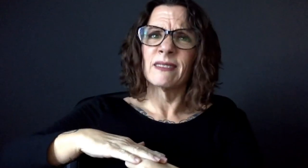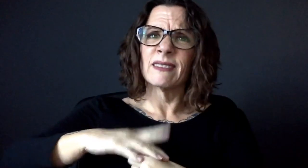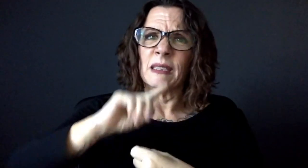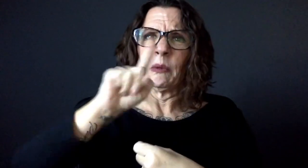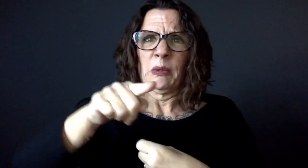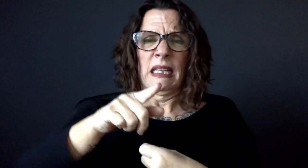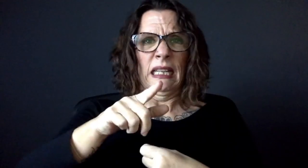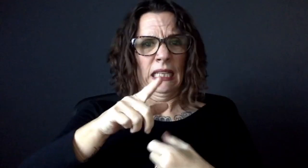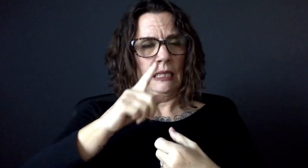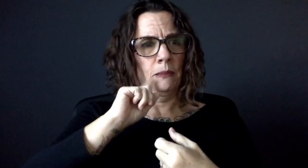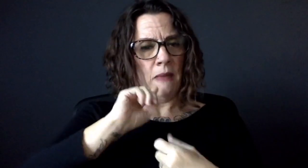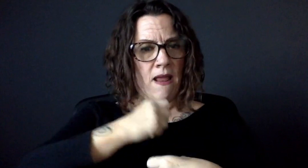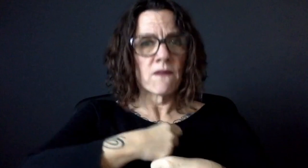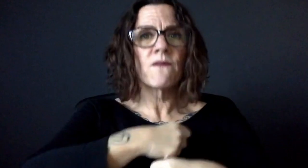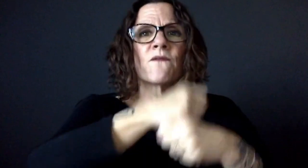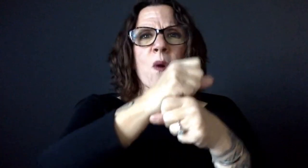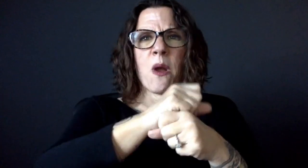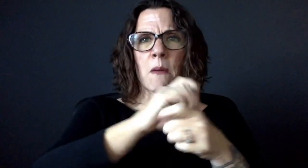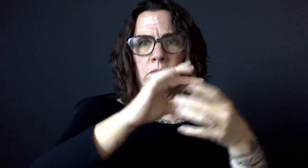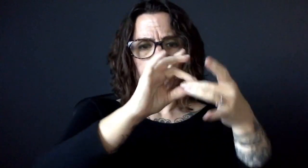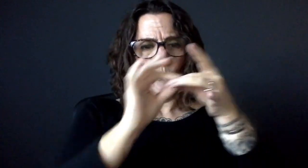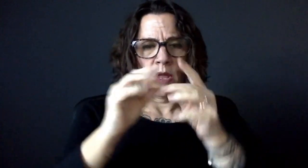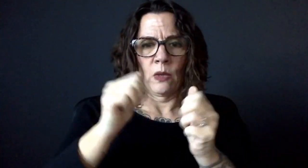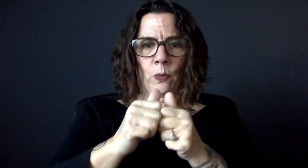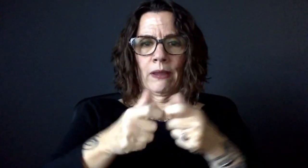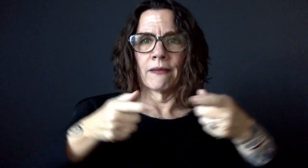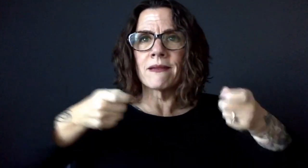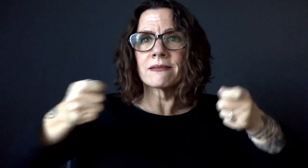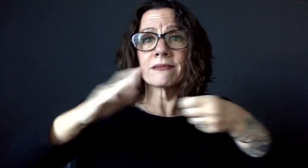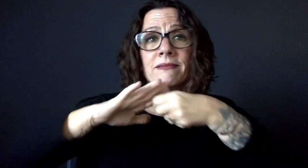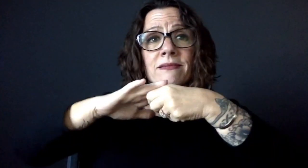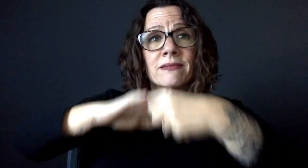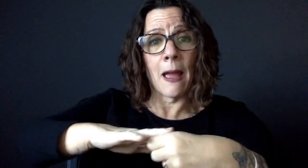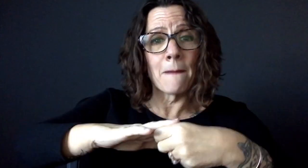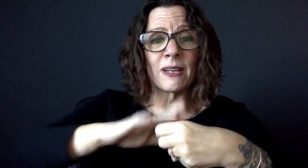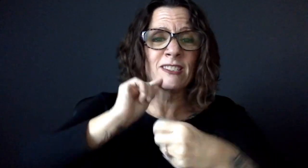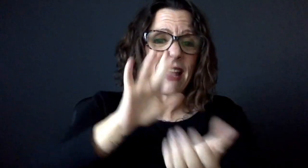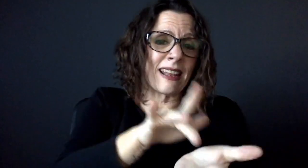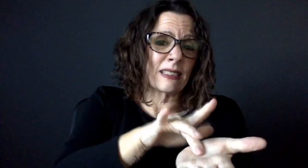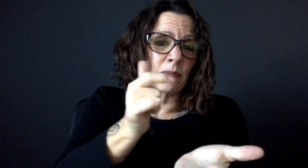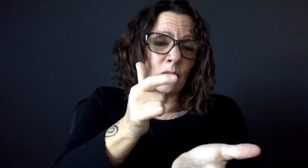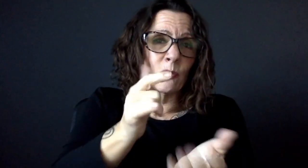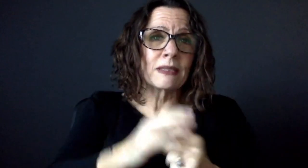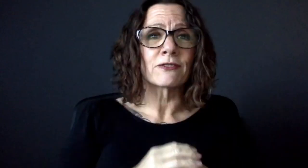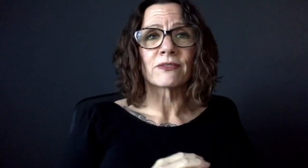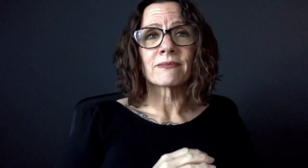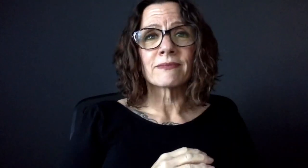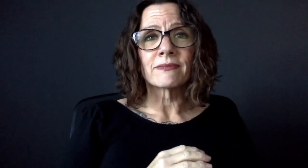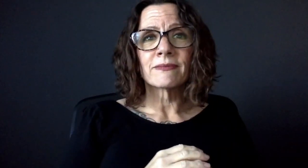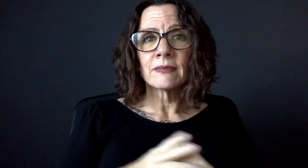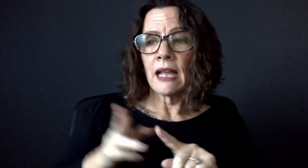has been formed in relation to intersecting systems of domination and exploitation.